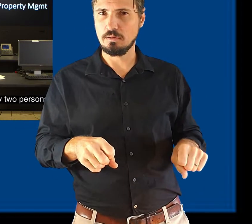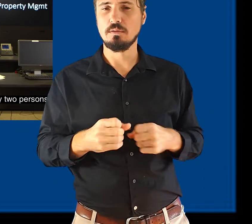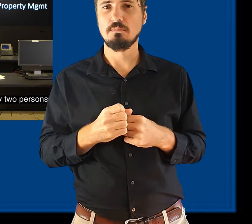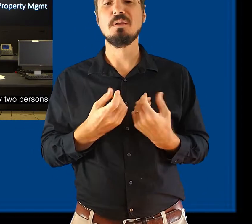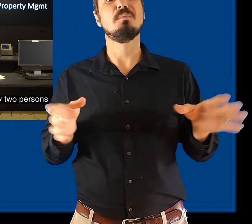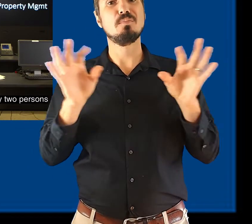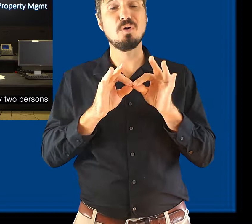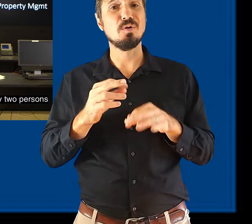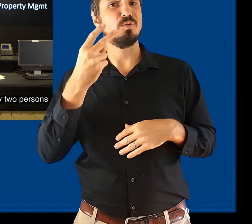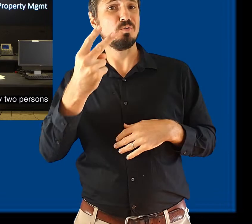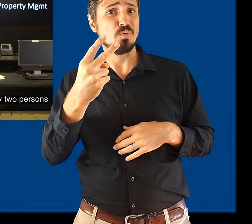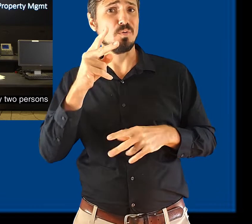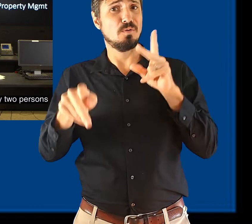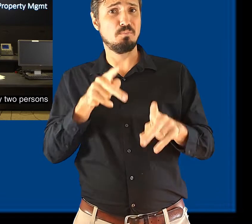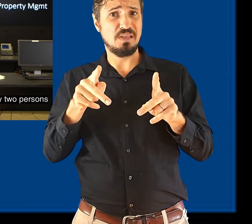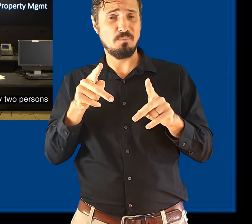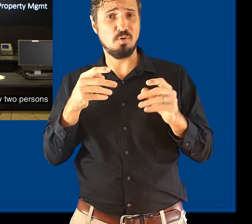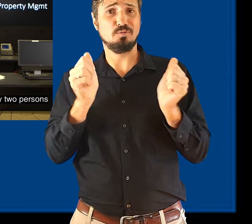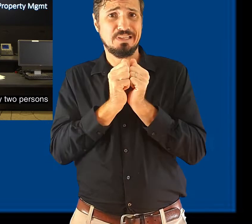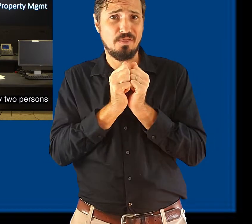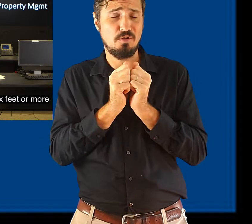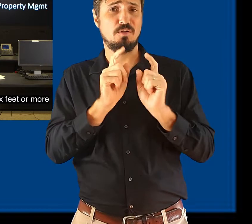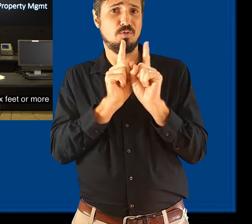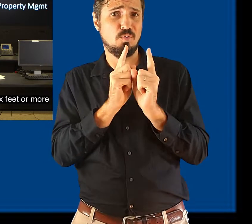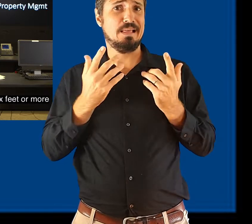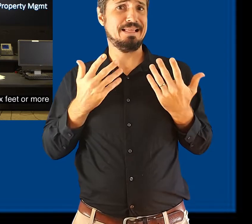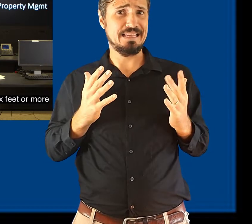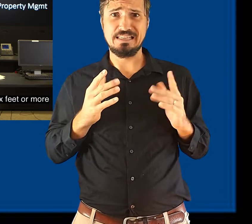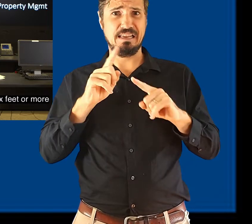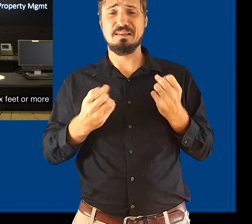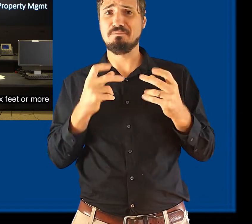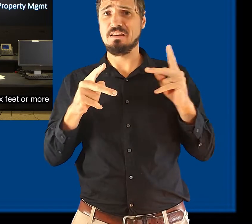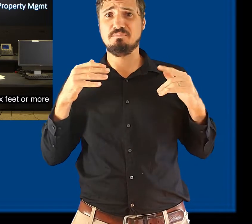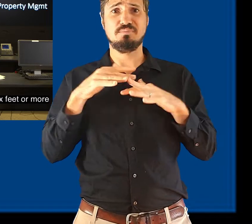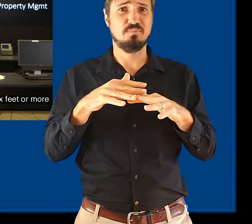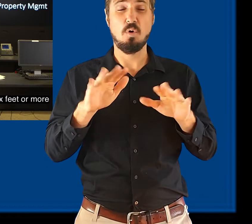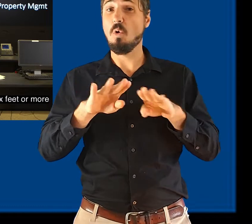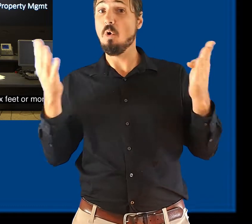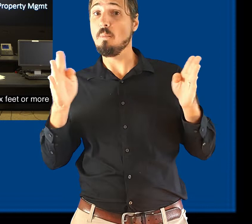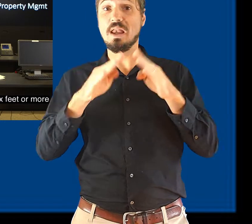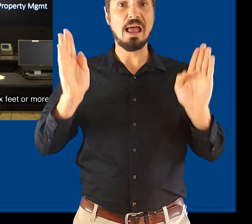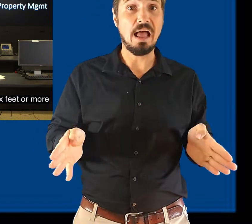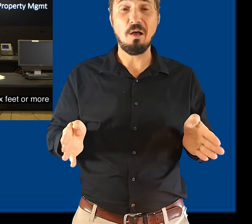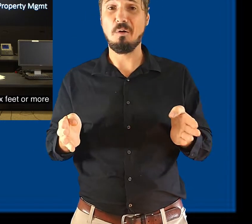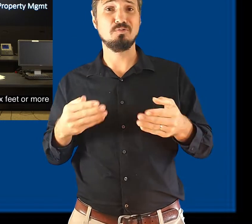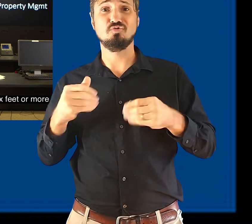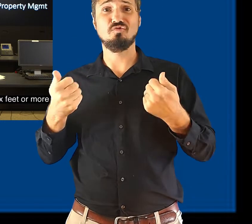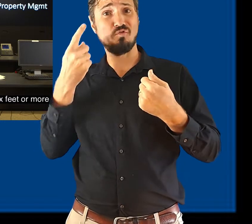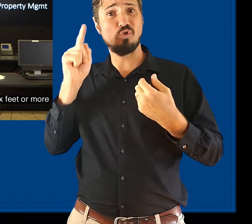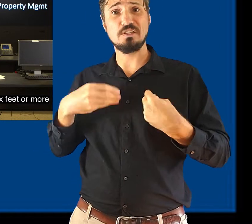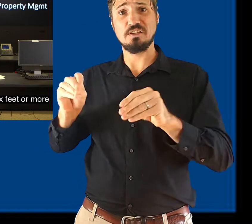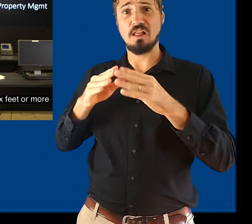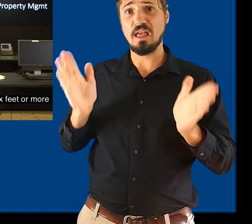Further, all persons assisting in real estate activities must maintain a distance of six feet or more between them at all times.